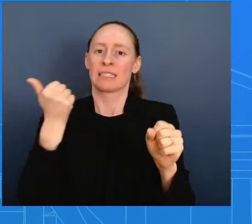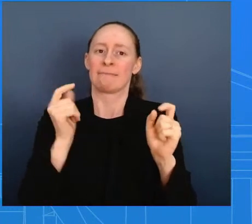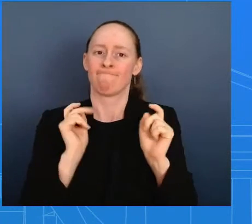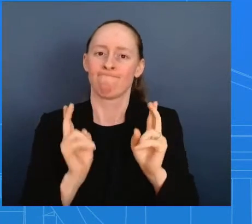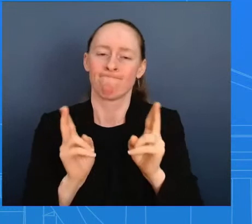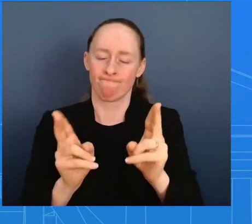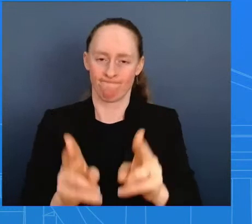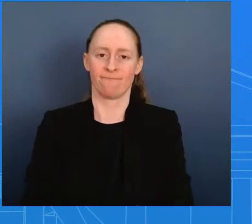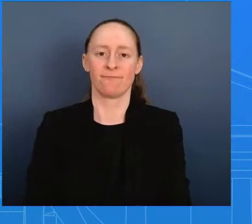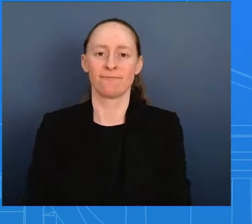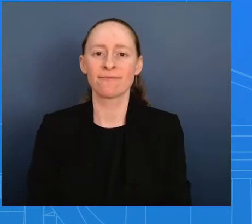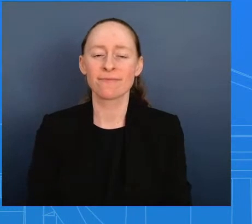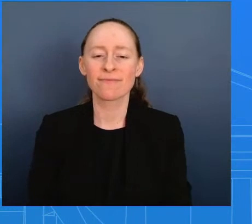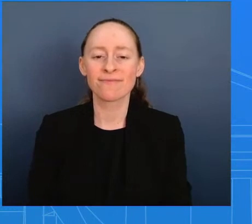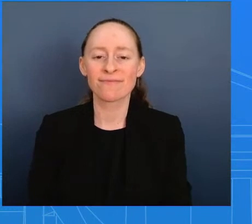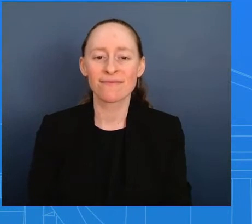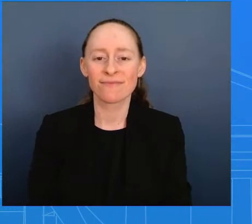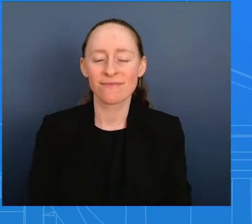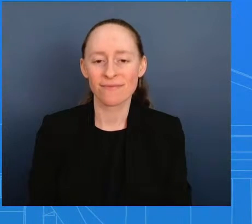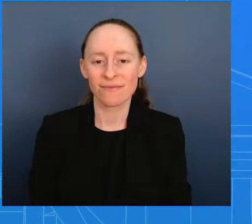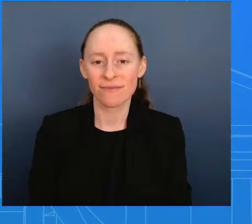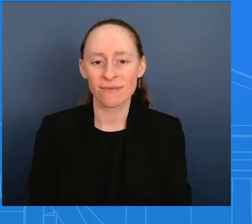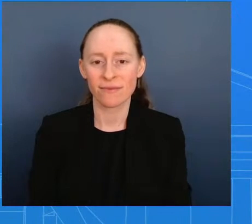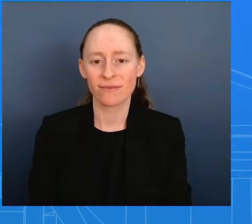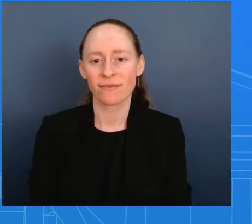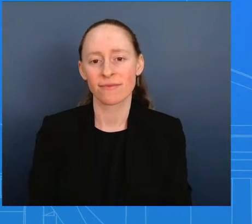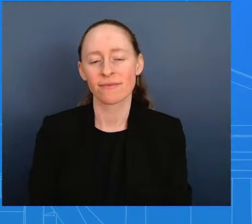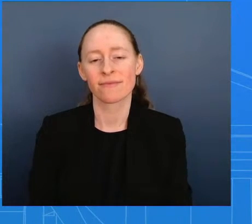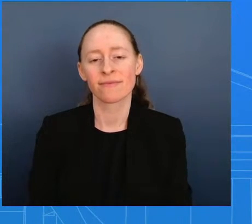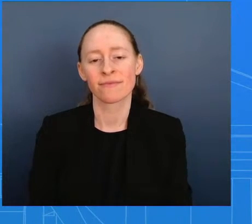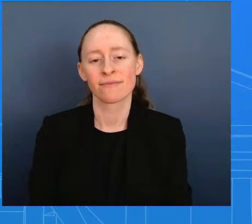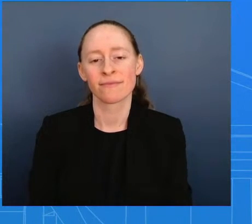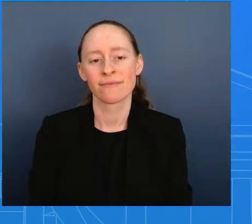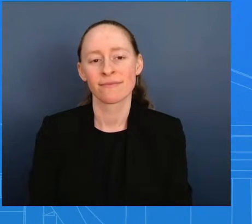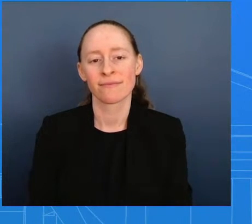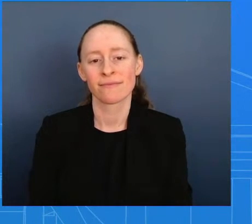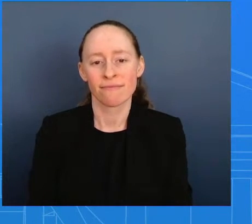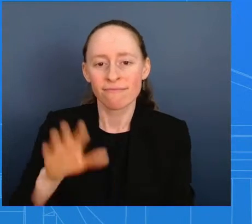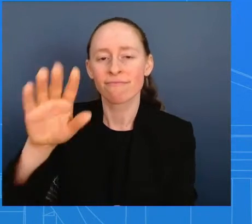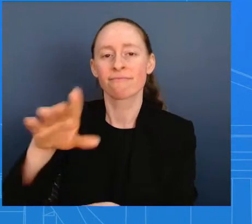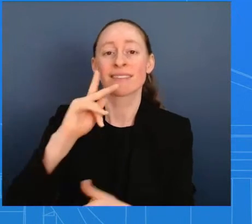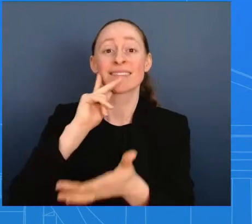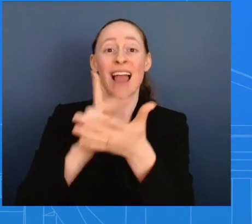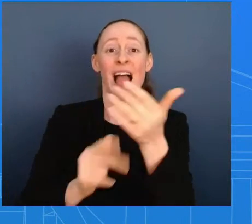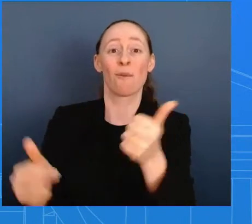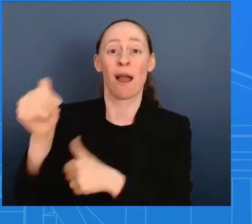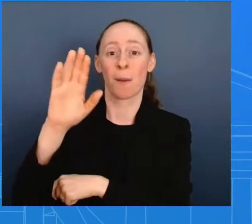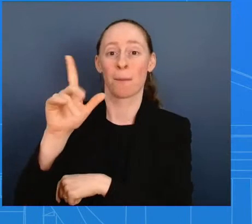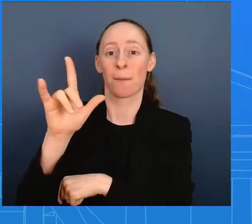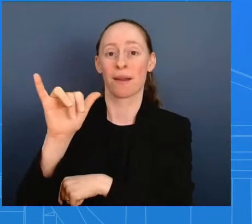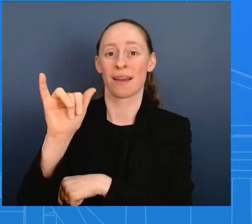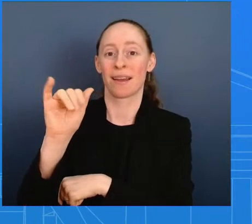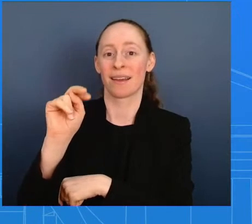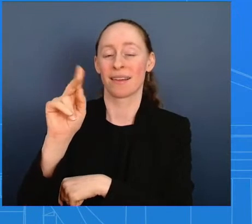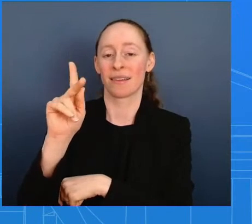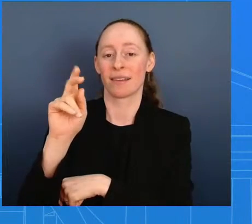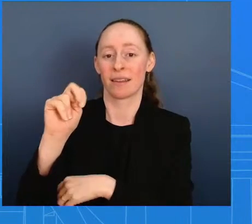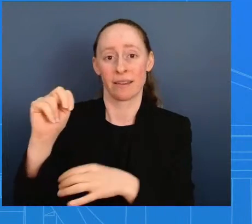Sorry. Secretary Blinken said yesterday that Israel could be, quote, "holding the bag on an enduring insurgency." I'm curious whether --